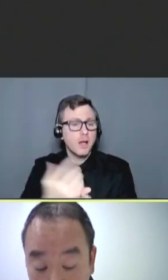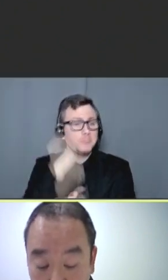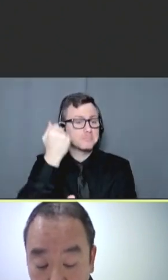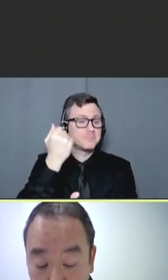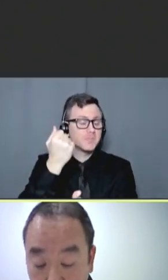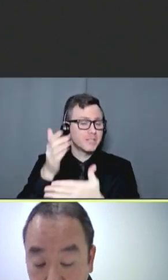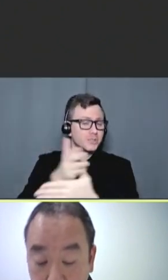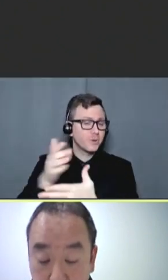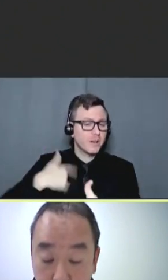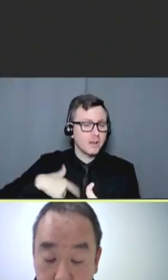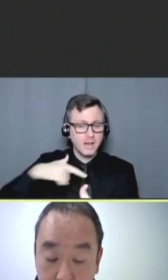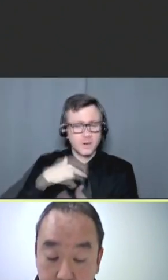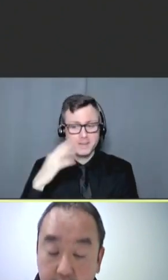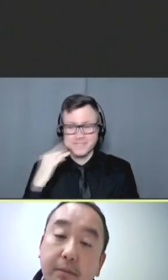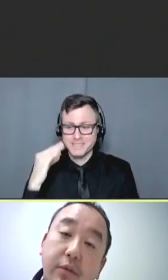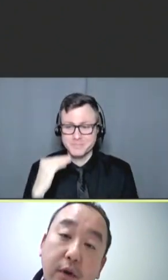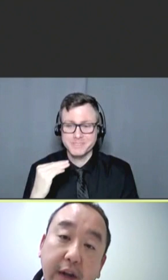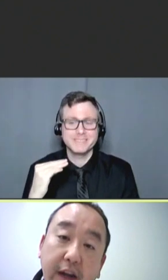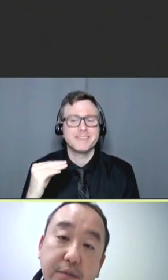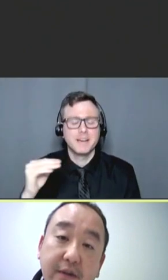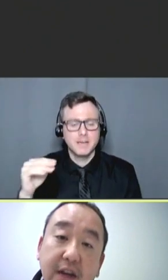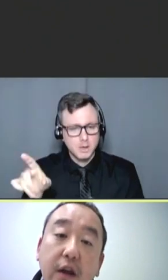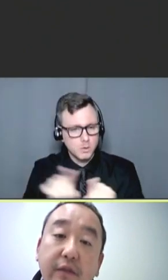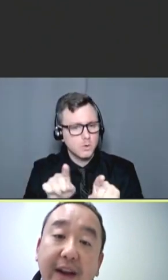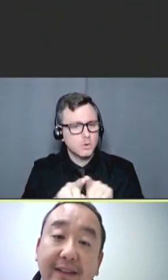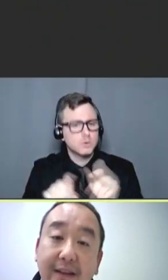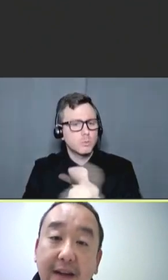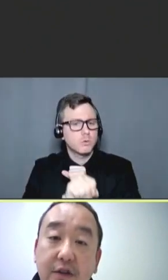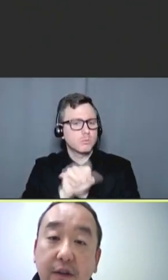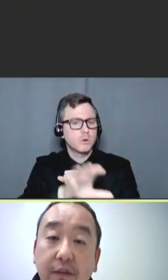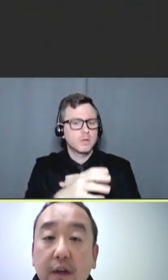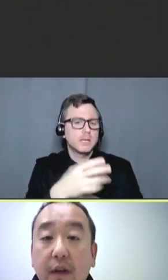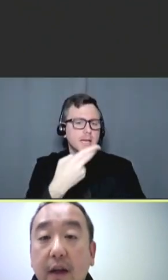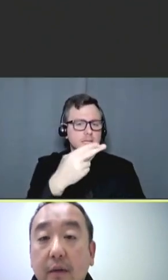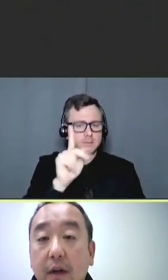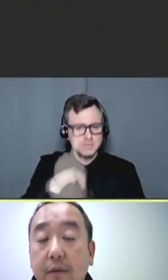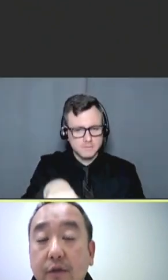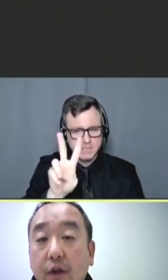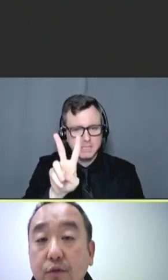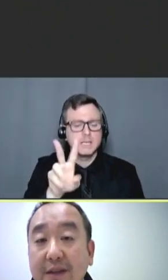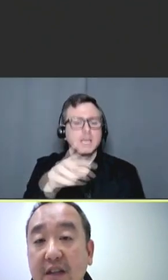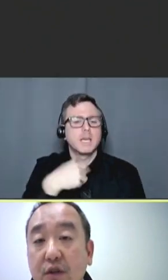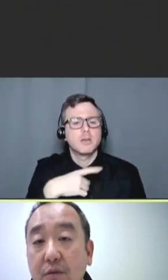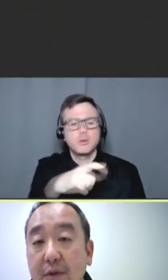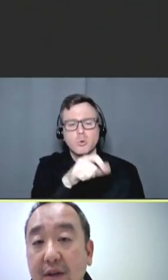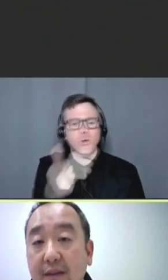experiences with lessons learned in promoting HPV and other vaccinations and -- to LGBT communities,